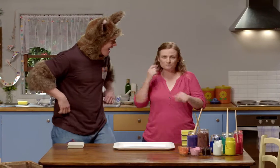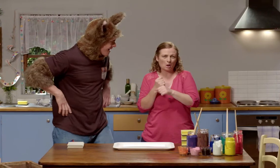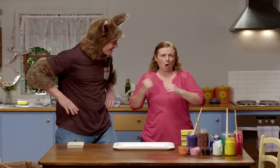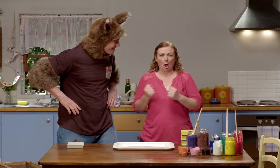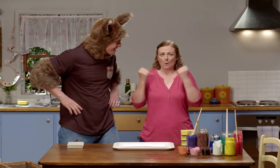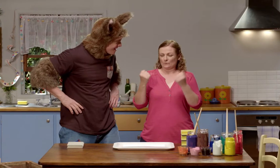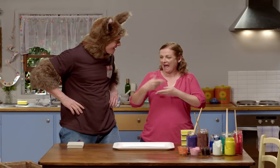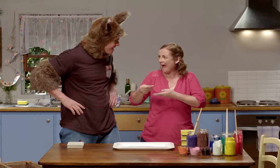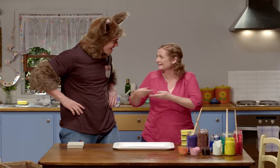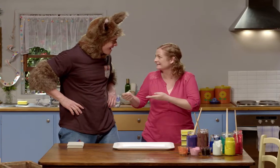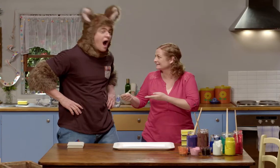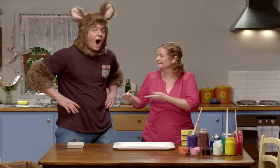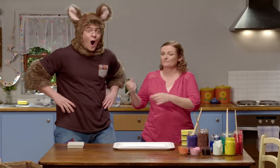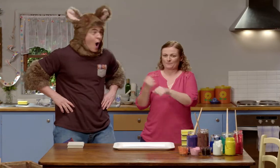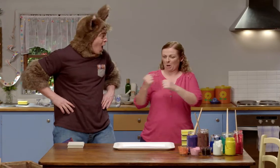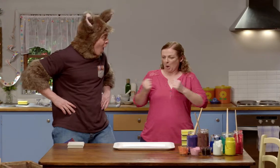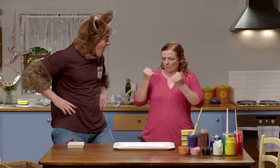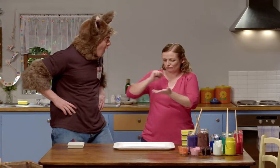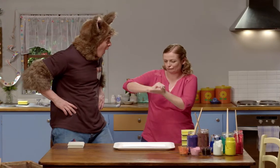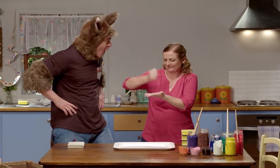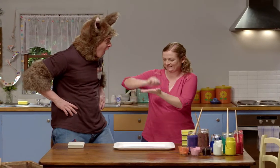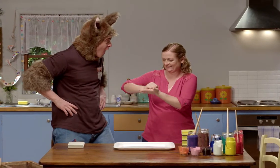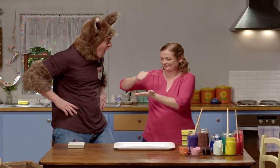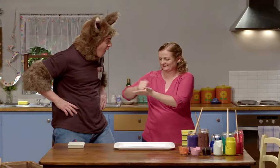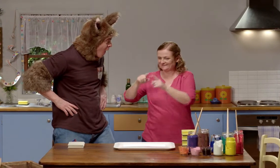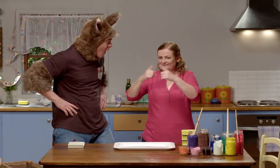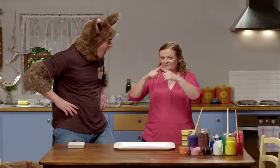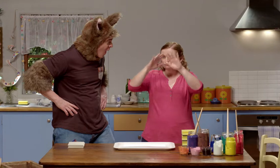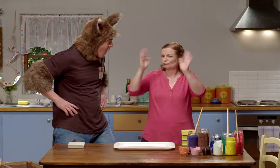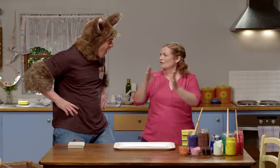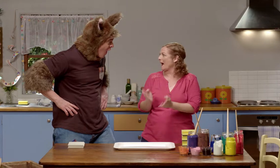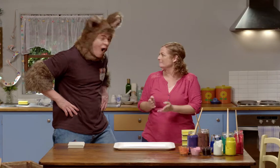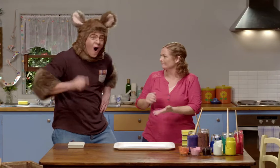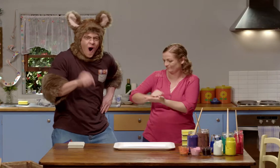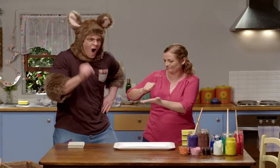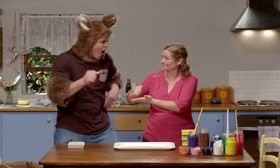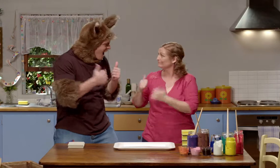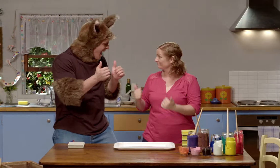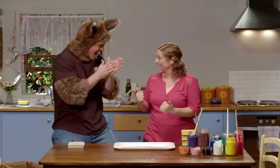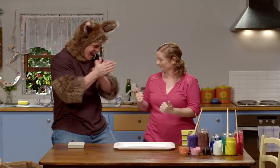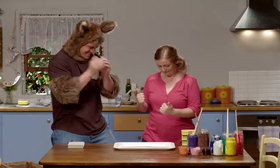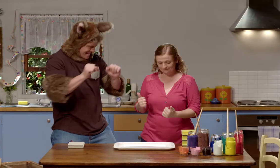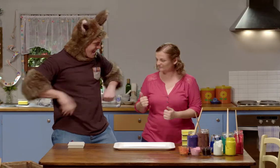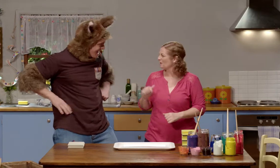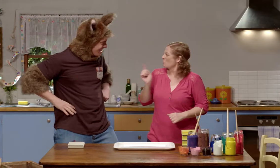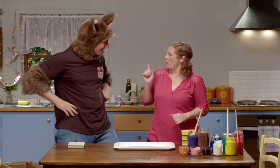We can make our own cards, and put our own prints on them. All different shapes.